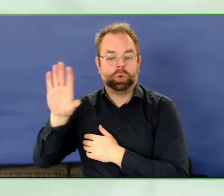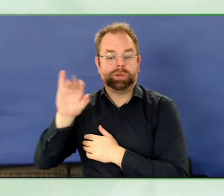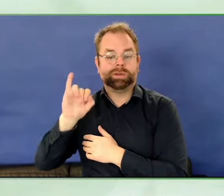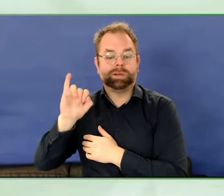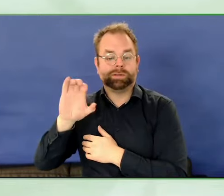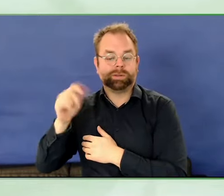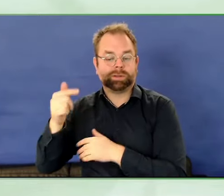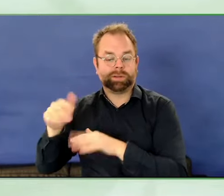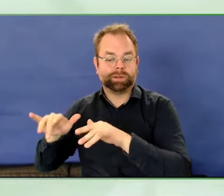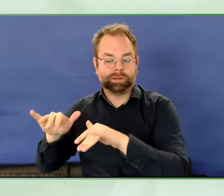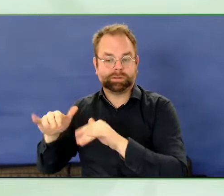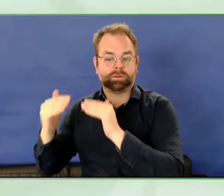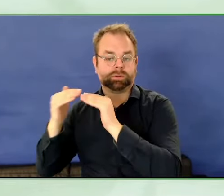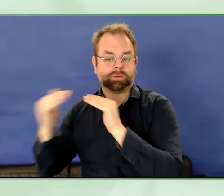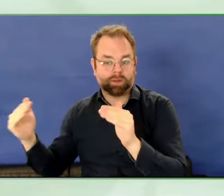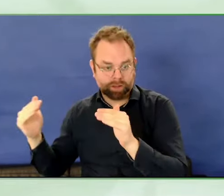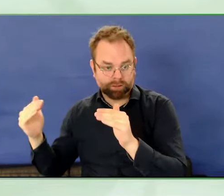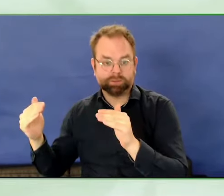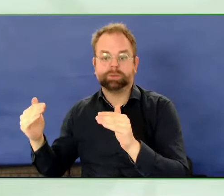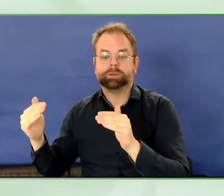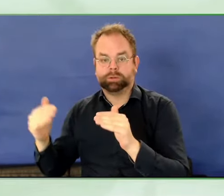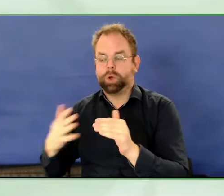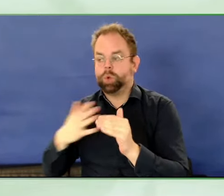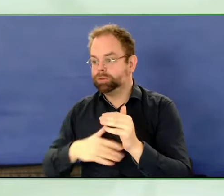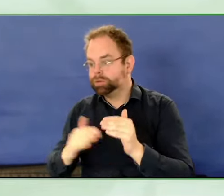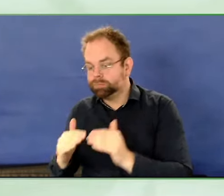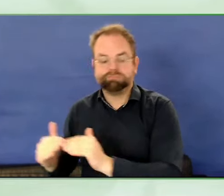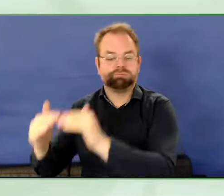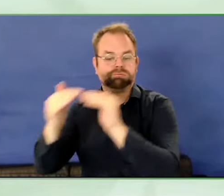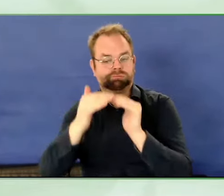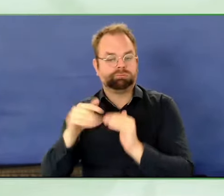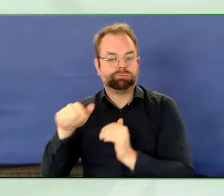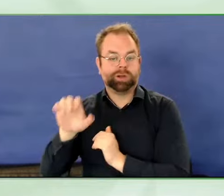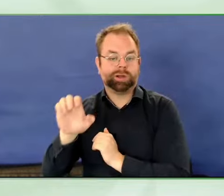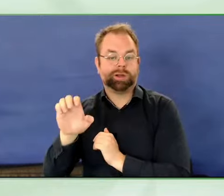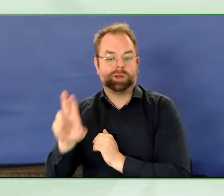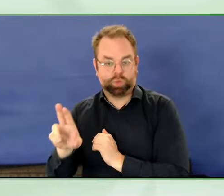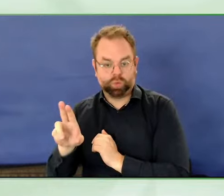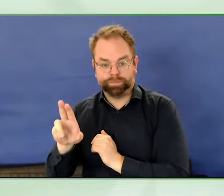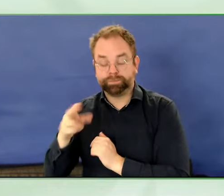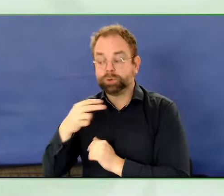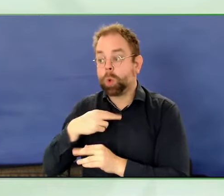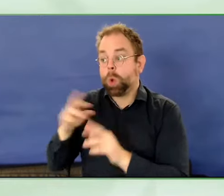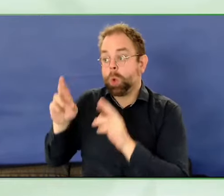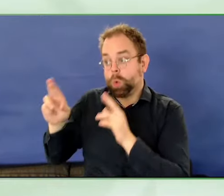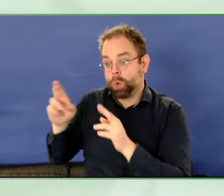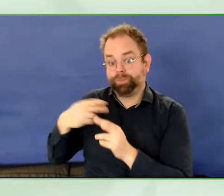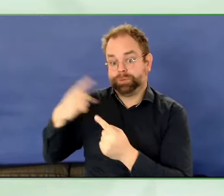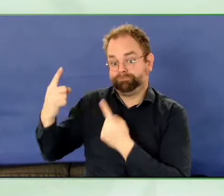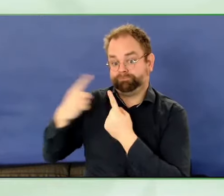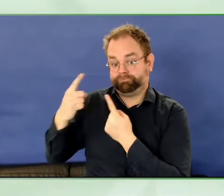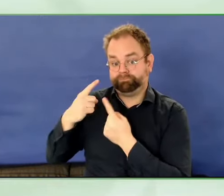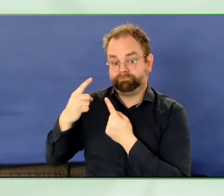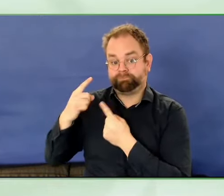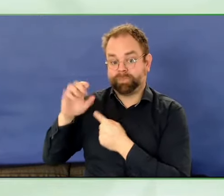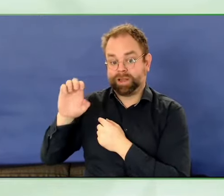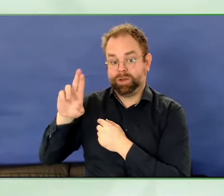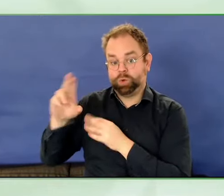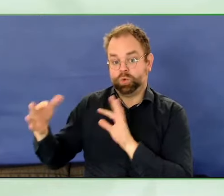Rather remove the functional accessibility requirements part of it from a deficit model to a functional model.